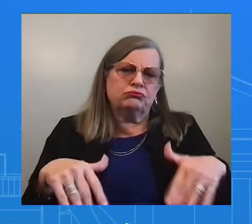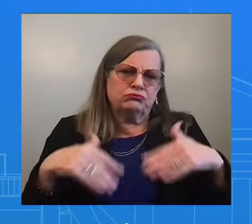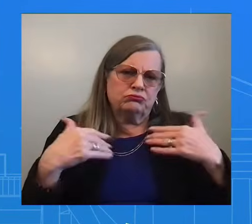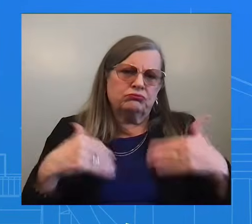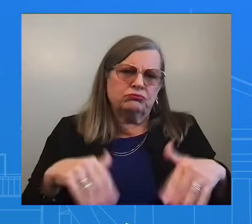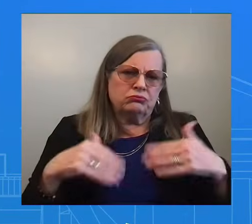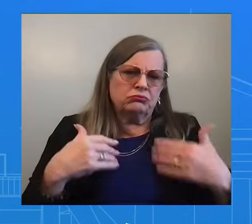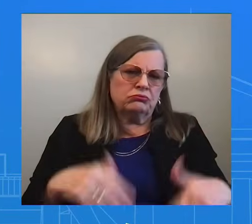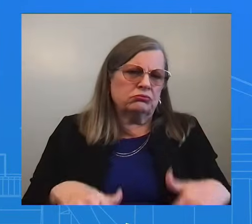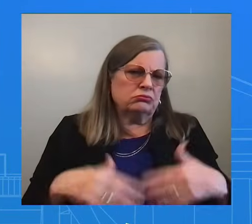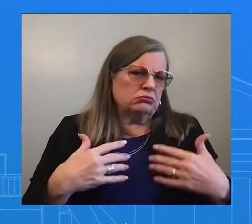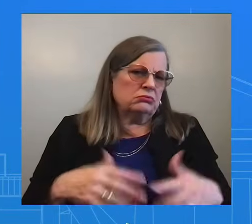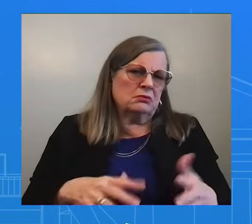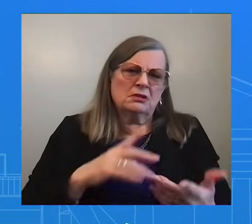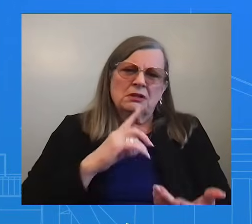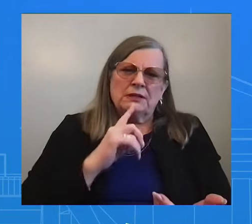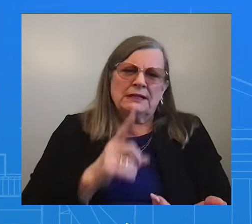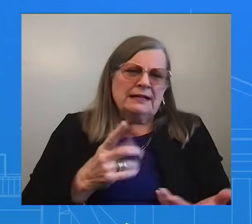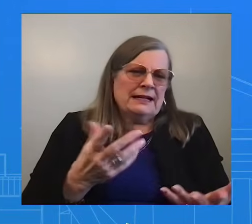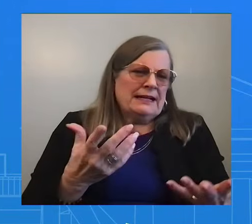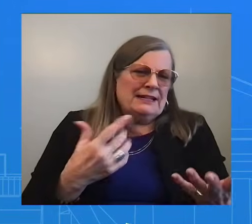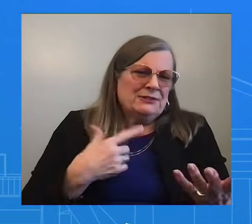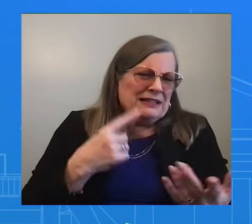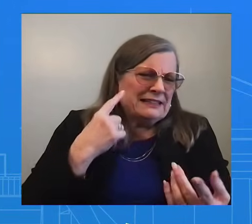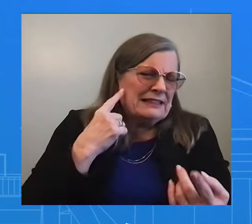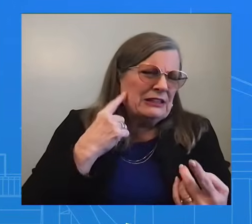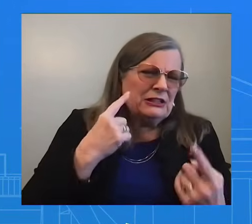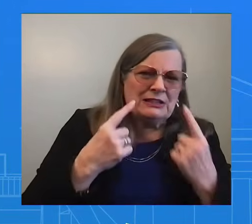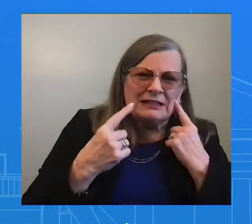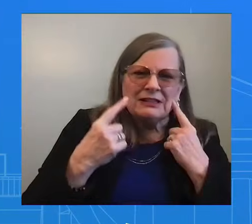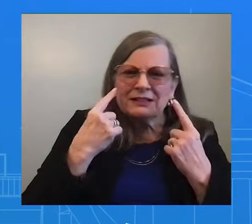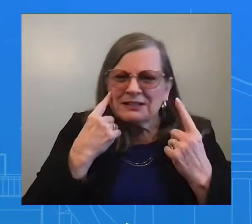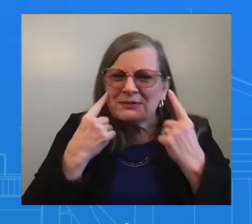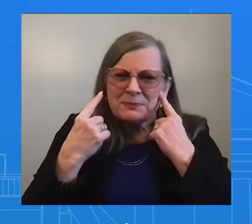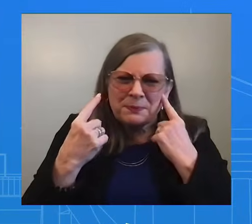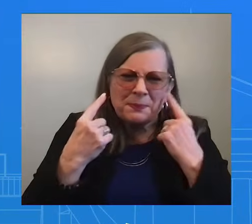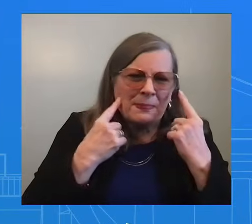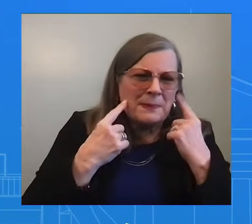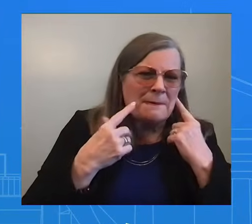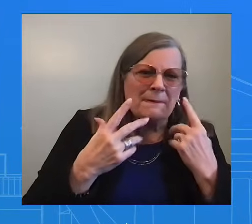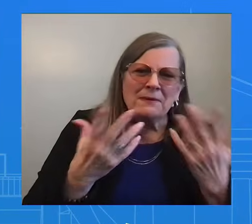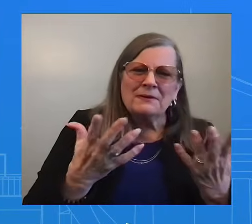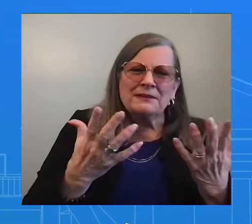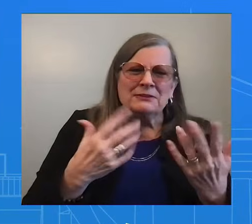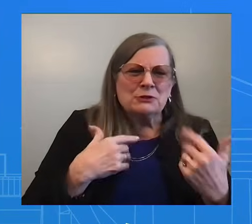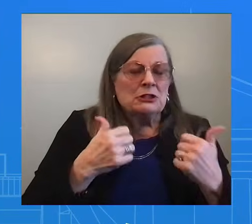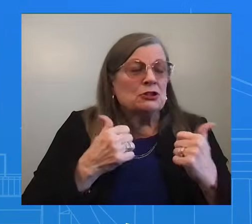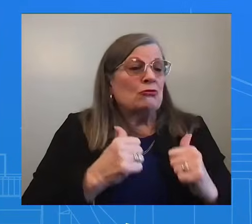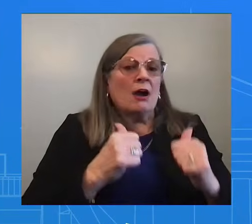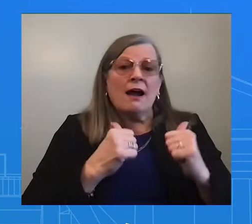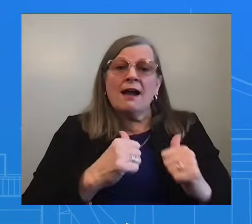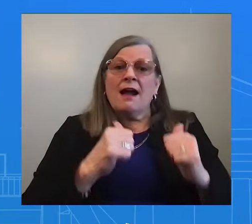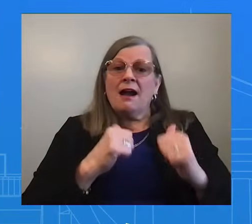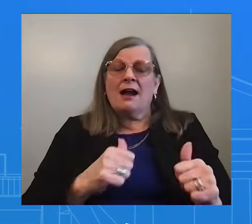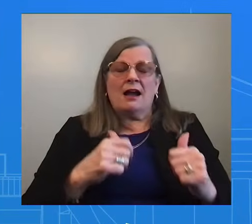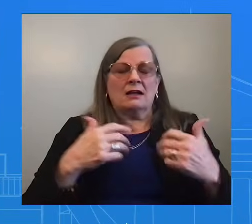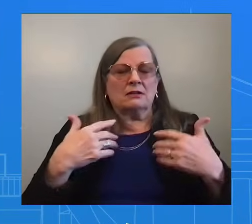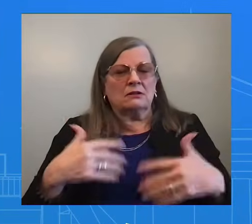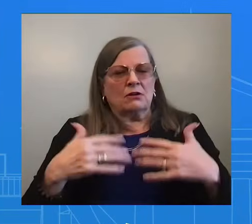as we hear those accounts from -- from Paul. We'll continue to work hard, through our embassy in Moscow, to make sure he gets consular access